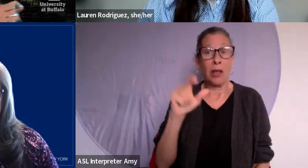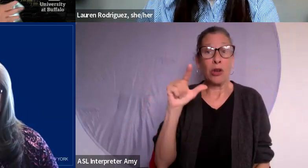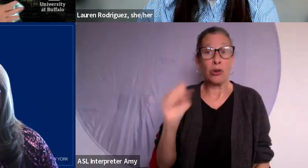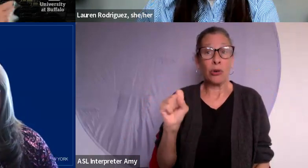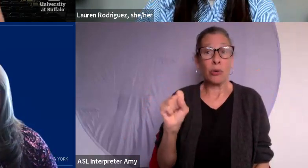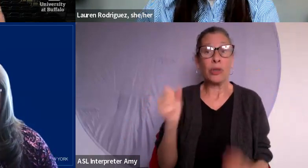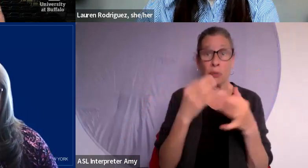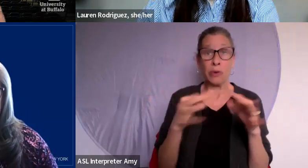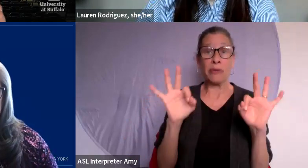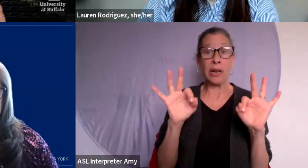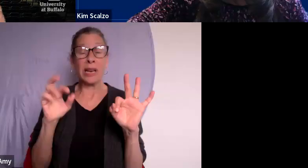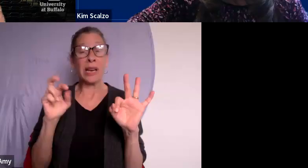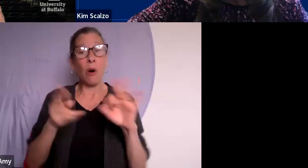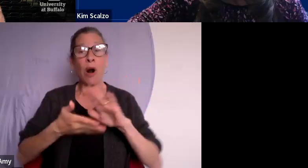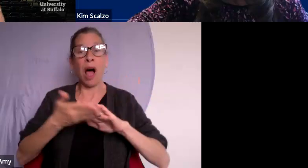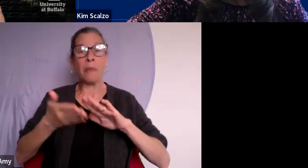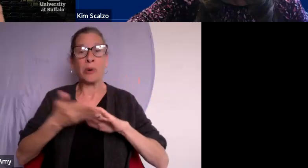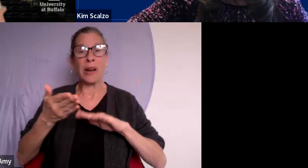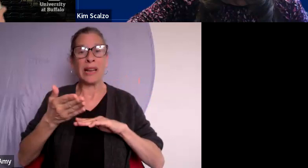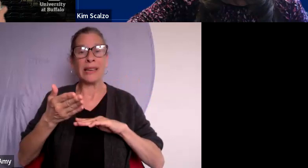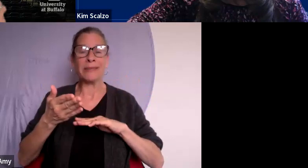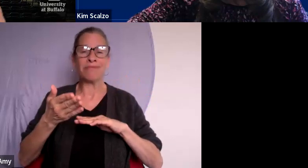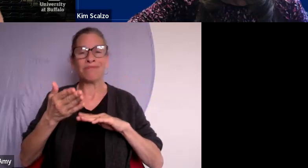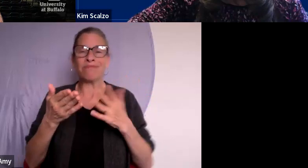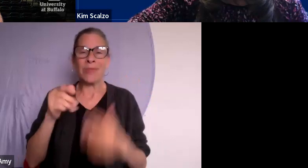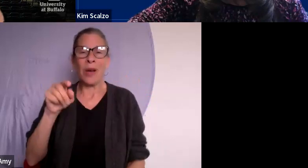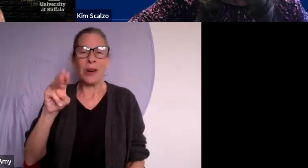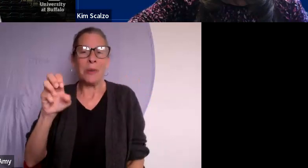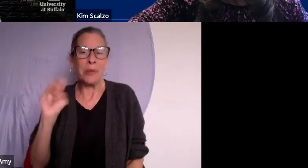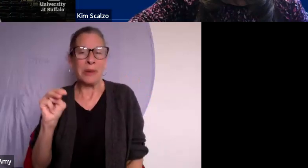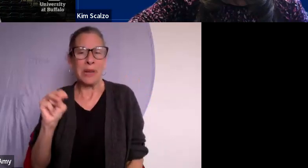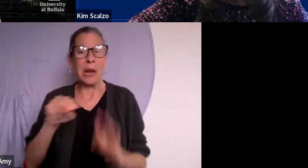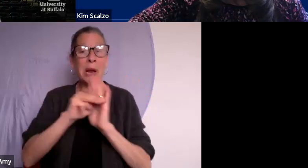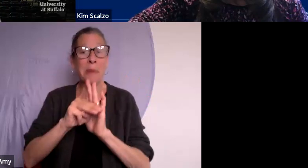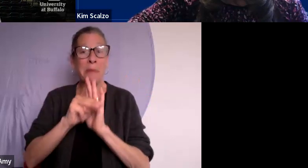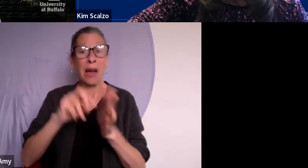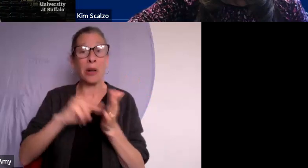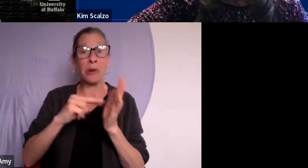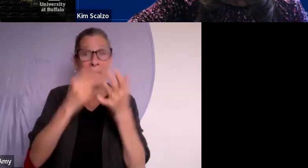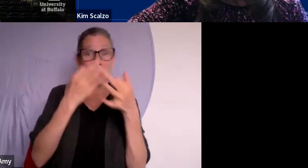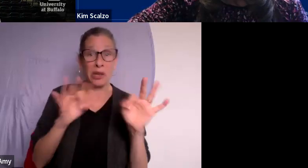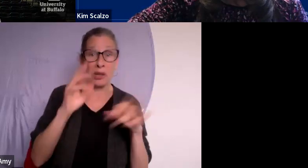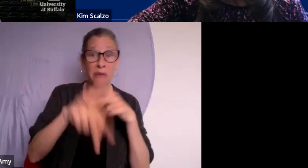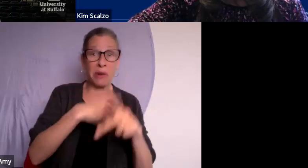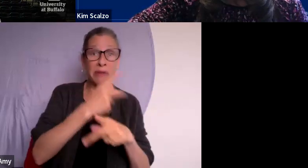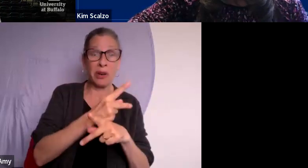free or operate on a freemium model. And what I mean by that is that there's a free version of it with basic functionality.